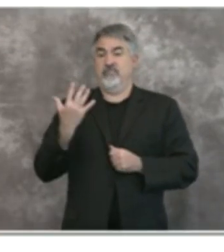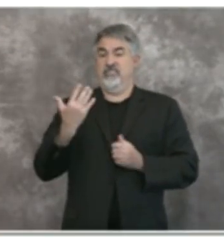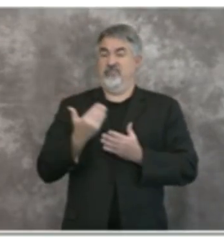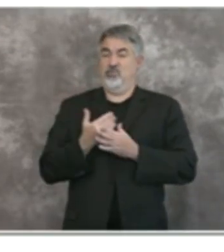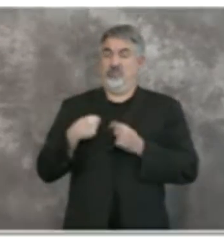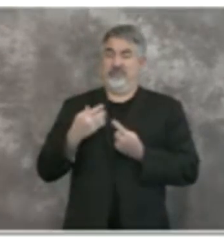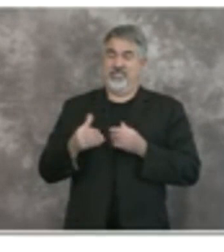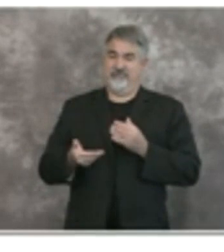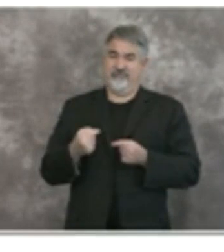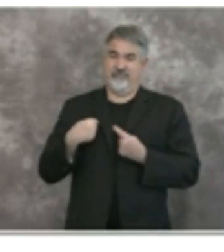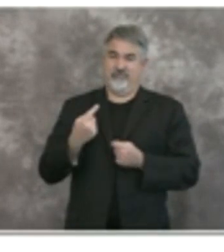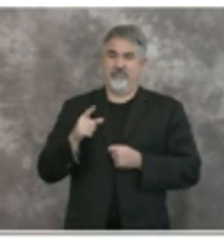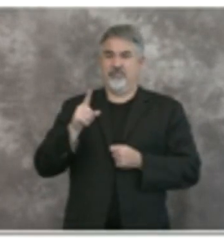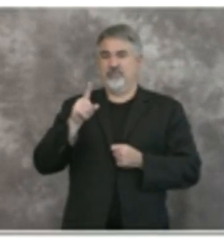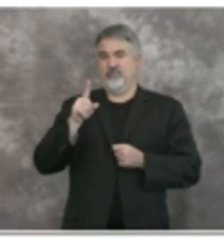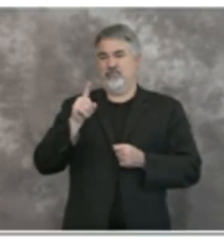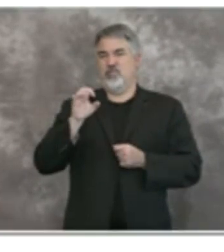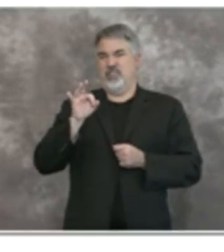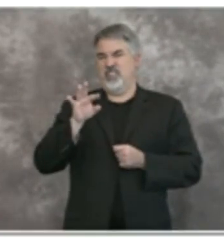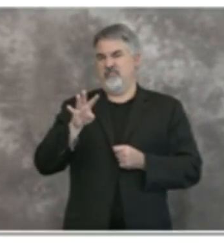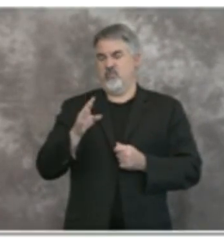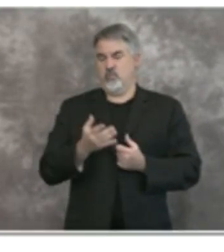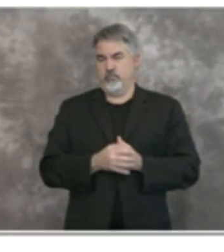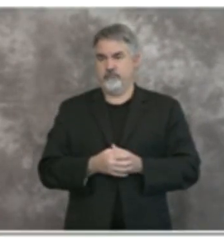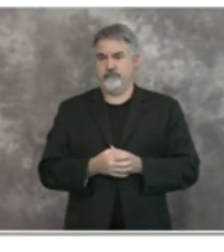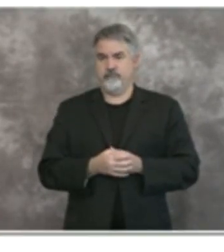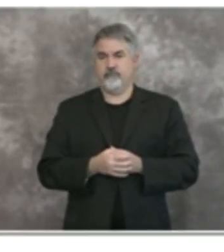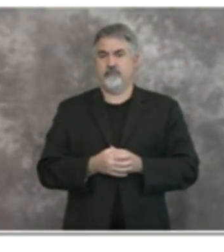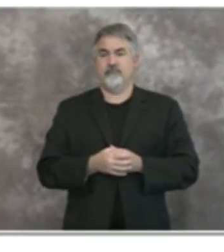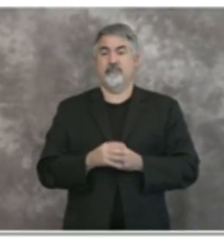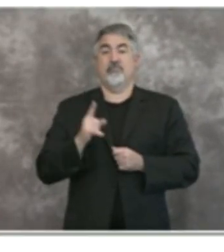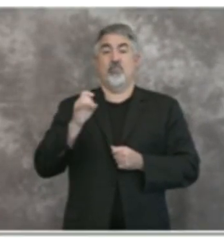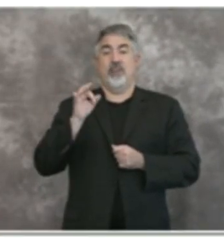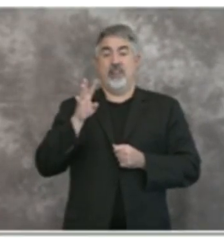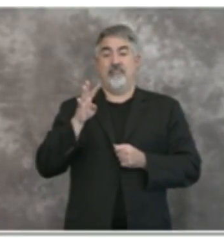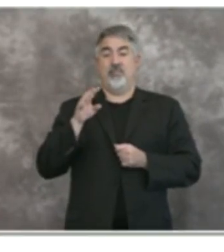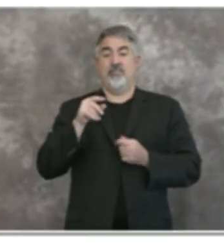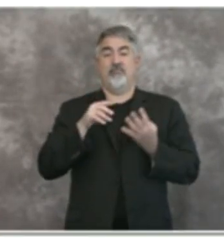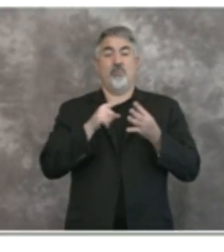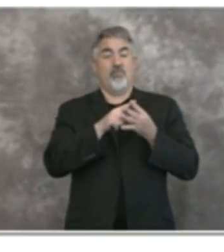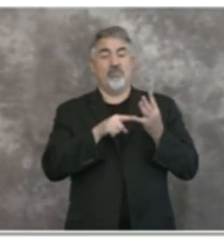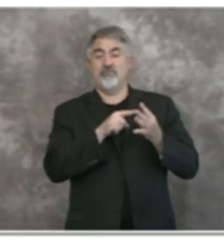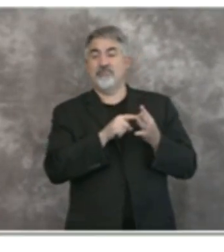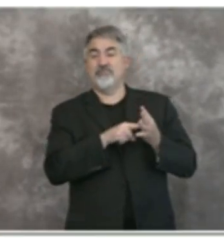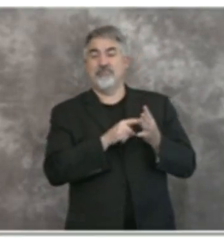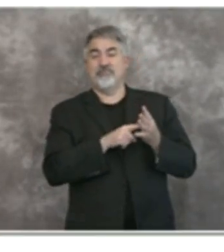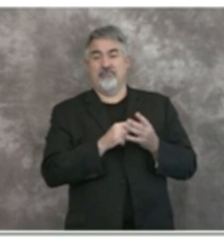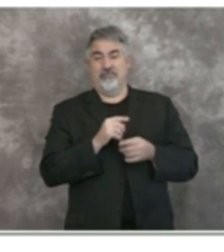89 IN TODAY. WITH THAT REPORTING A 5 NEW DEATHS. WE